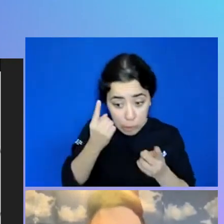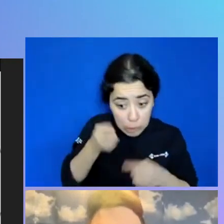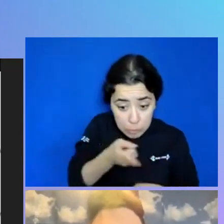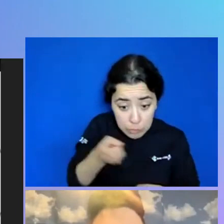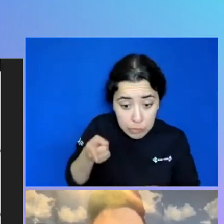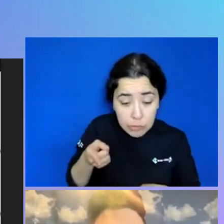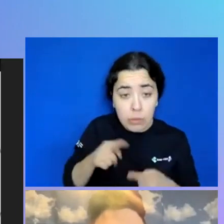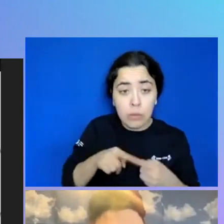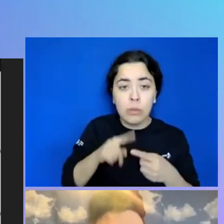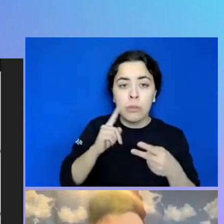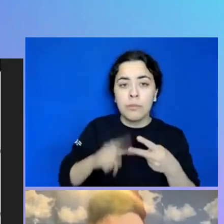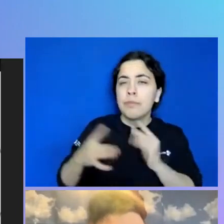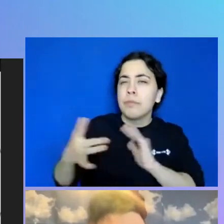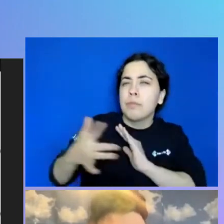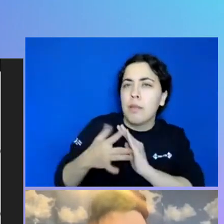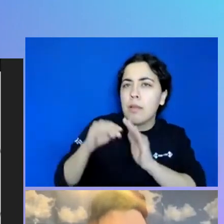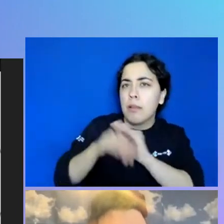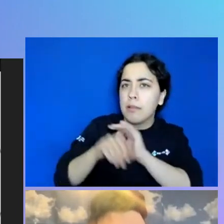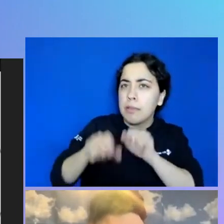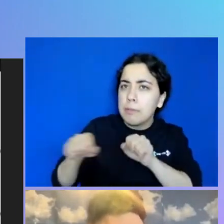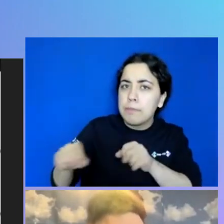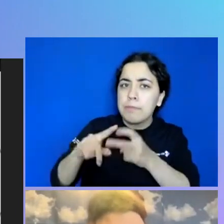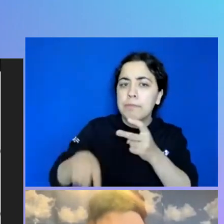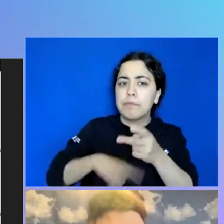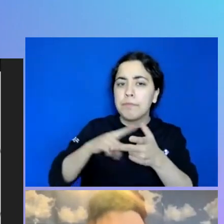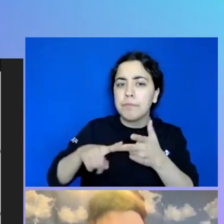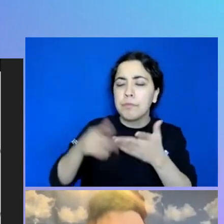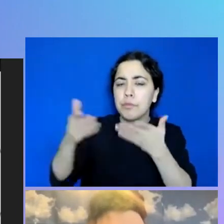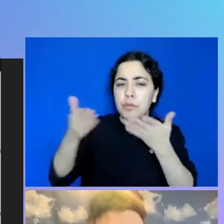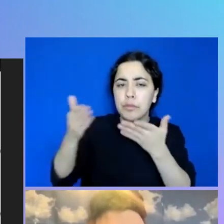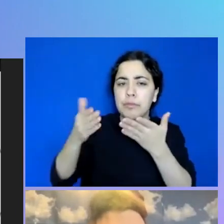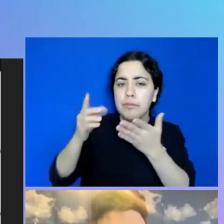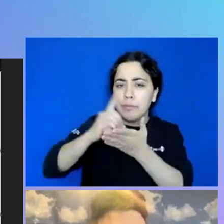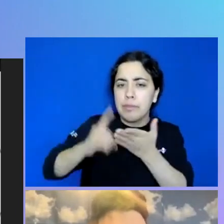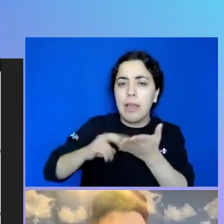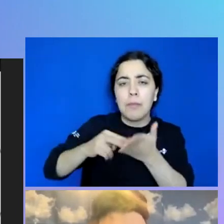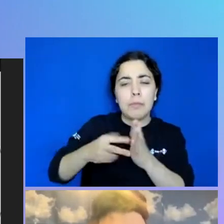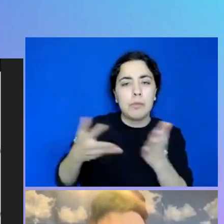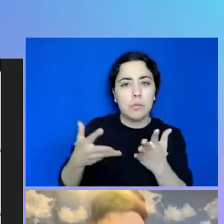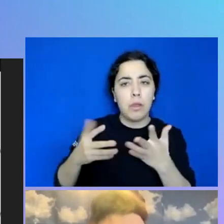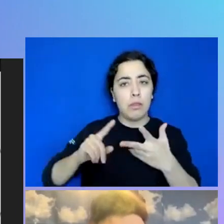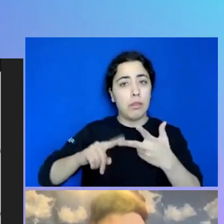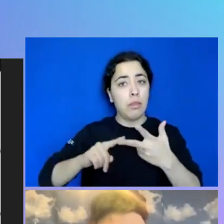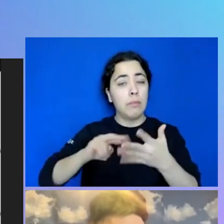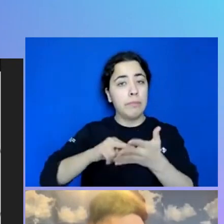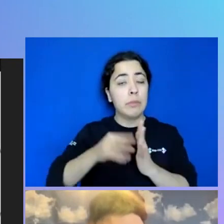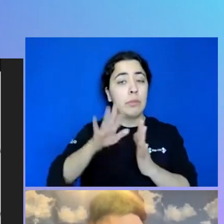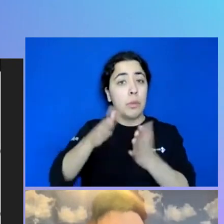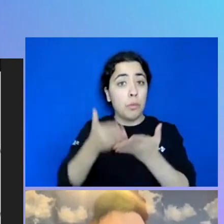moving into service, design your products will be accessible and you'll start having this culture